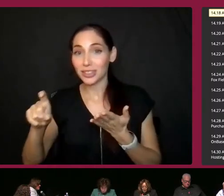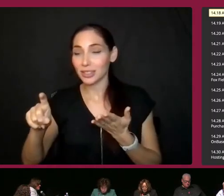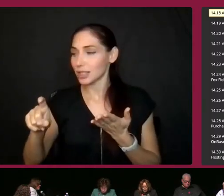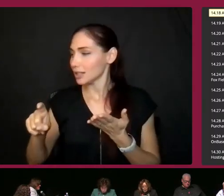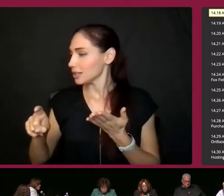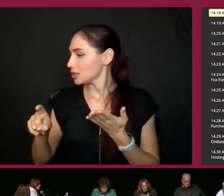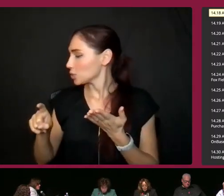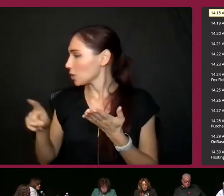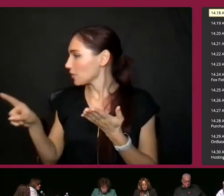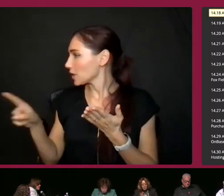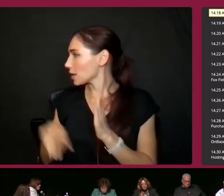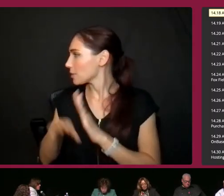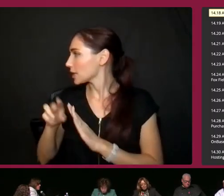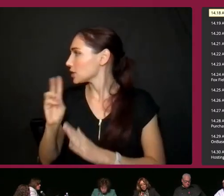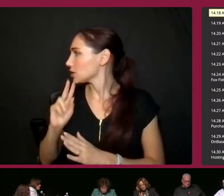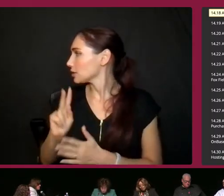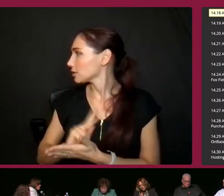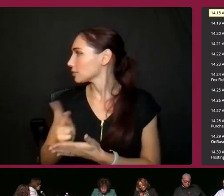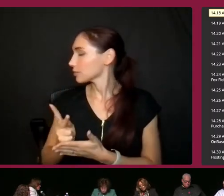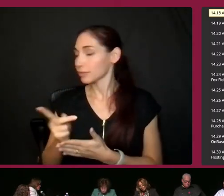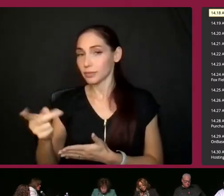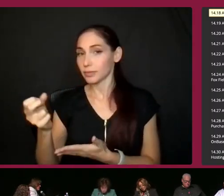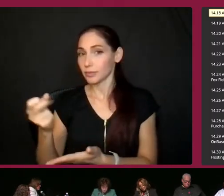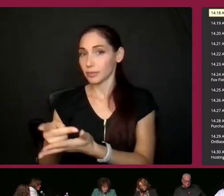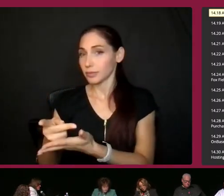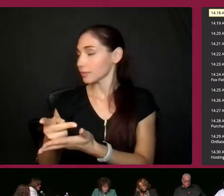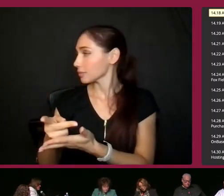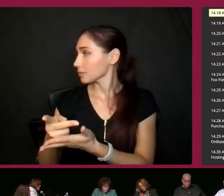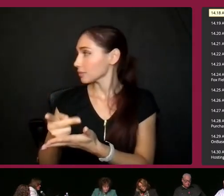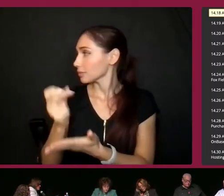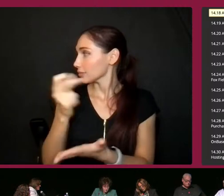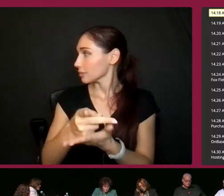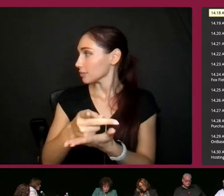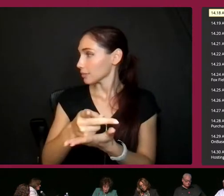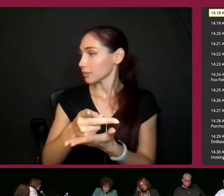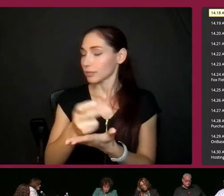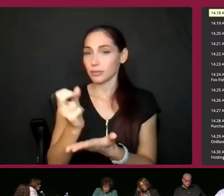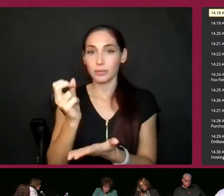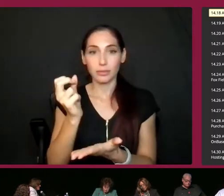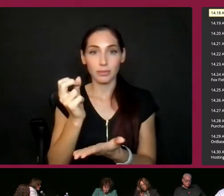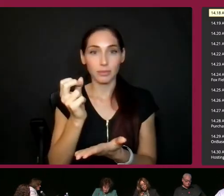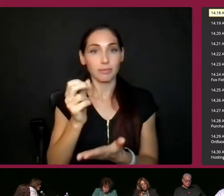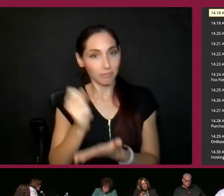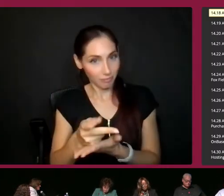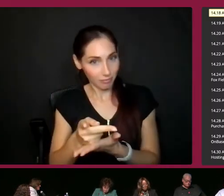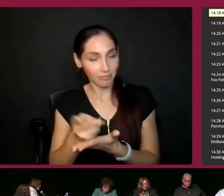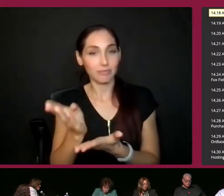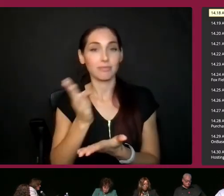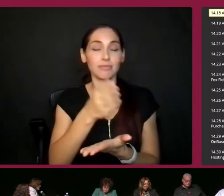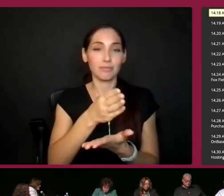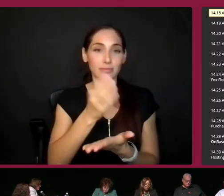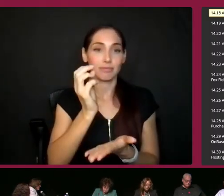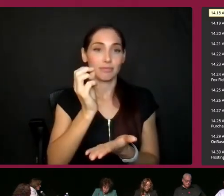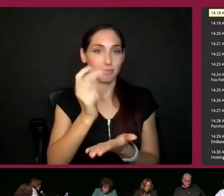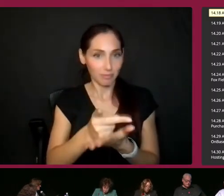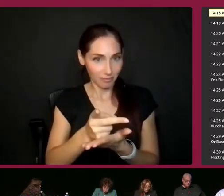The vote? Student Trustee Rivera? Approved. Trustee Gaines? Approve. Trustee Rives? Aye. Trustee Buffalo? Aye. Trustee Adams? Aye.